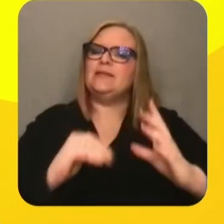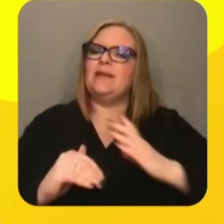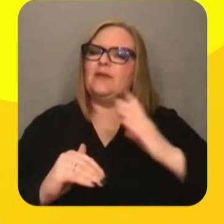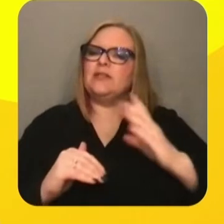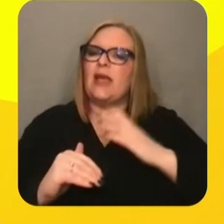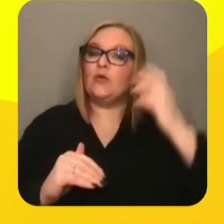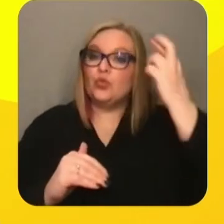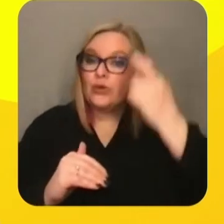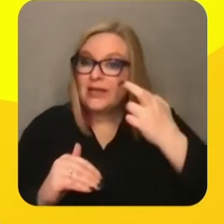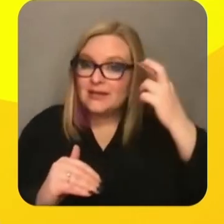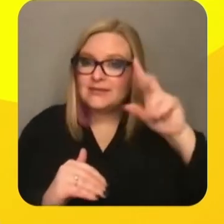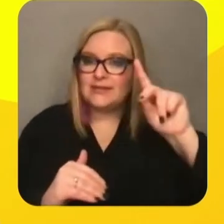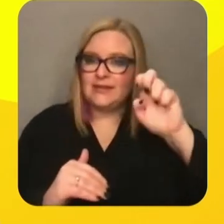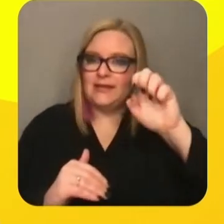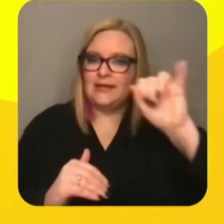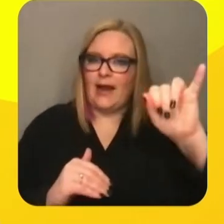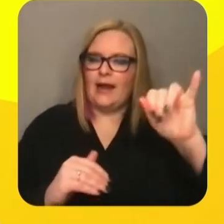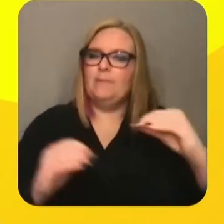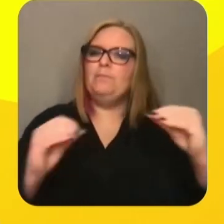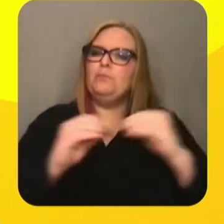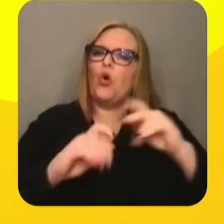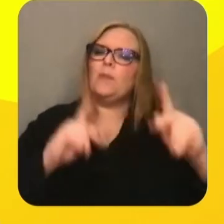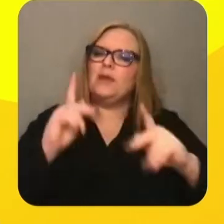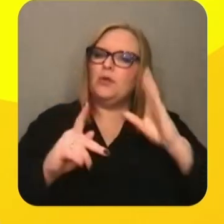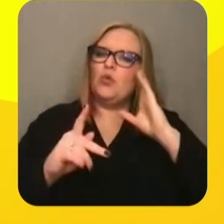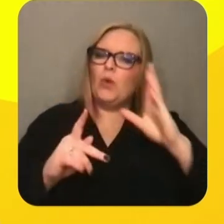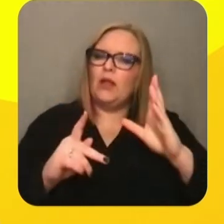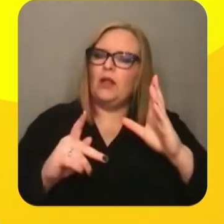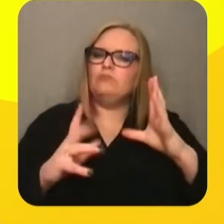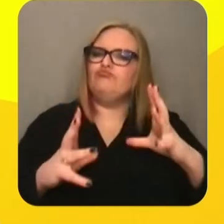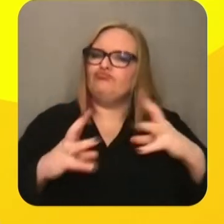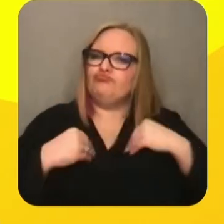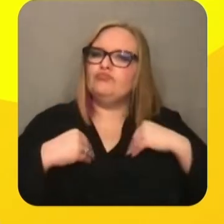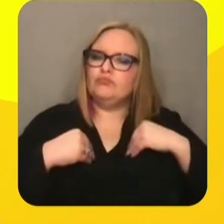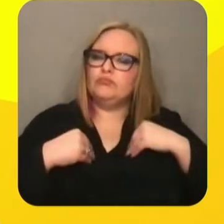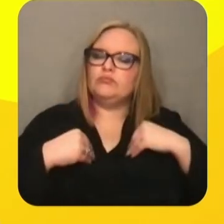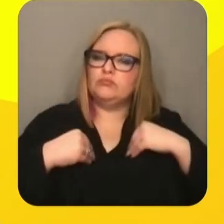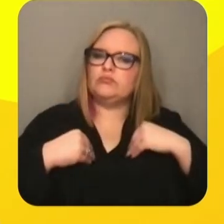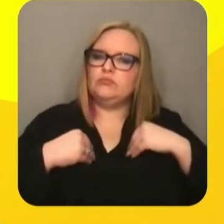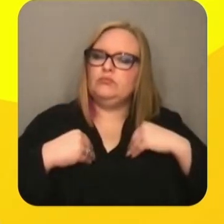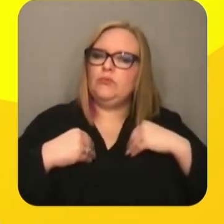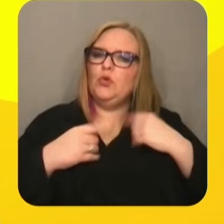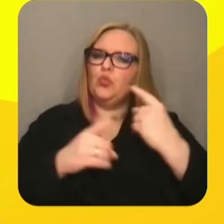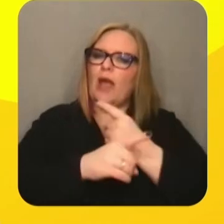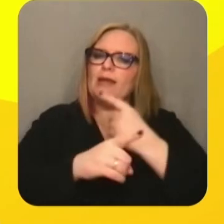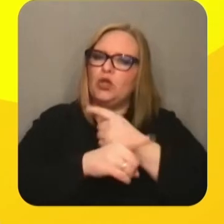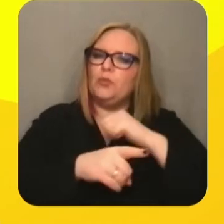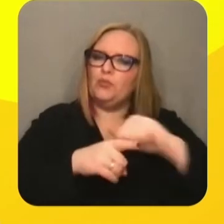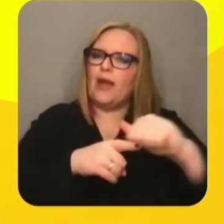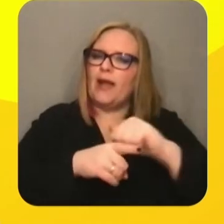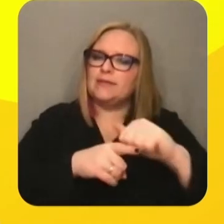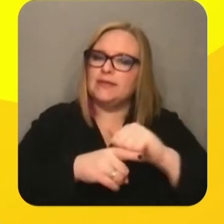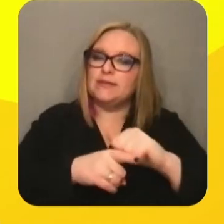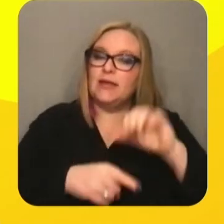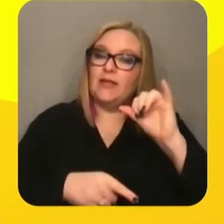the more people will be bought into this as a practice. But the fact that that question keeps being asked, I think,